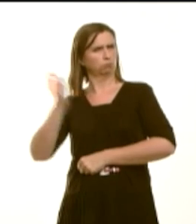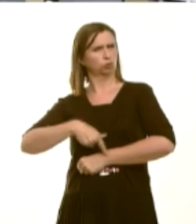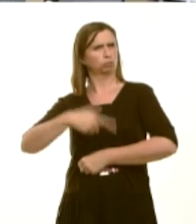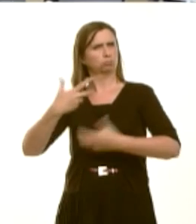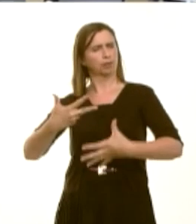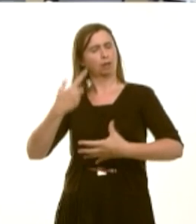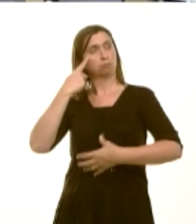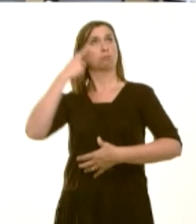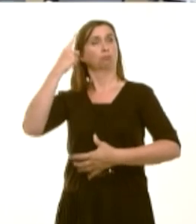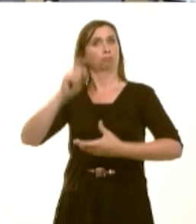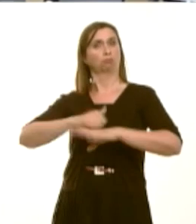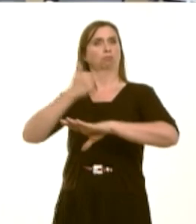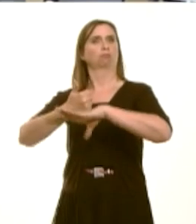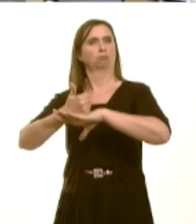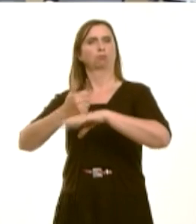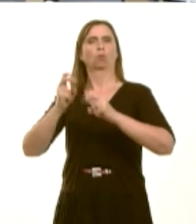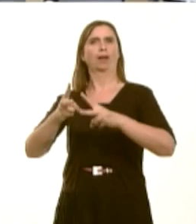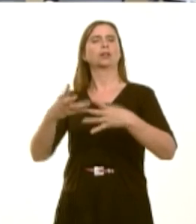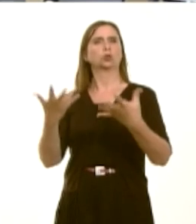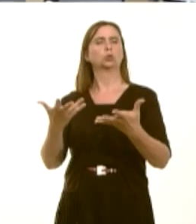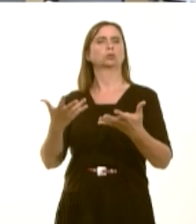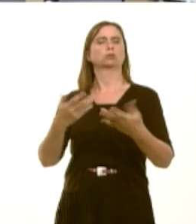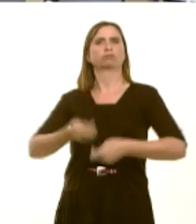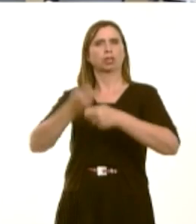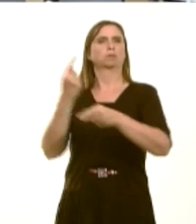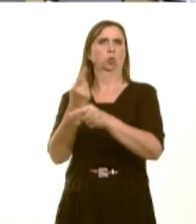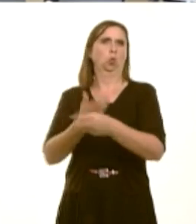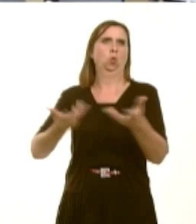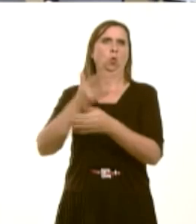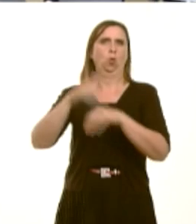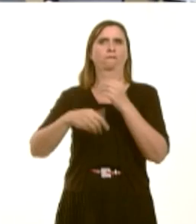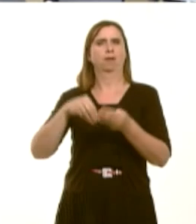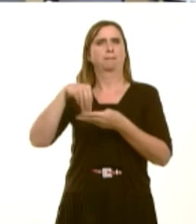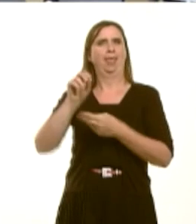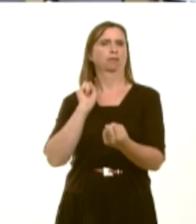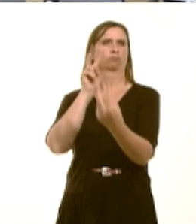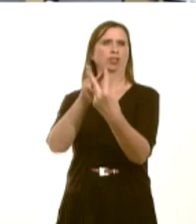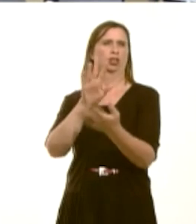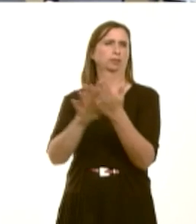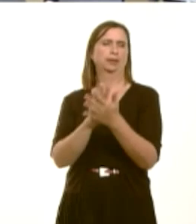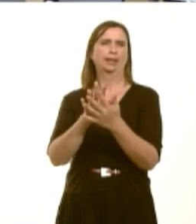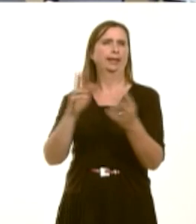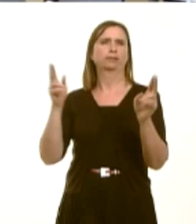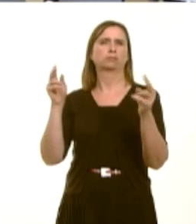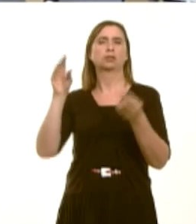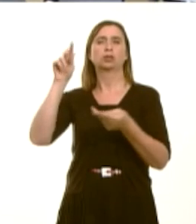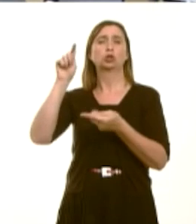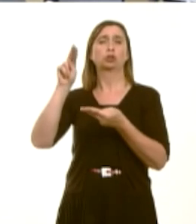to bring this matter to the fore, so that those tolls can be phased out for the betterment